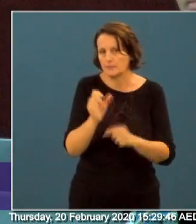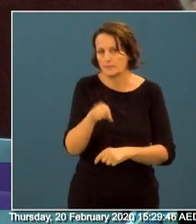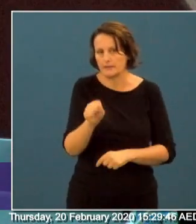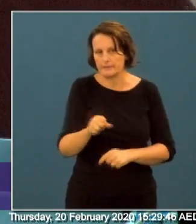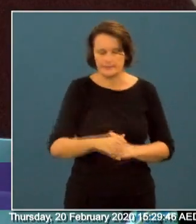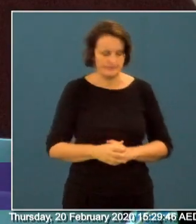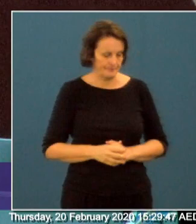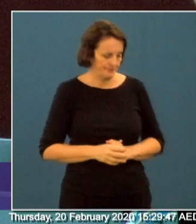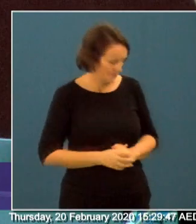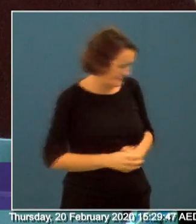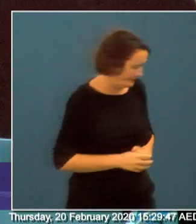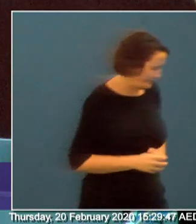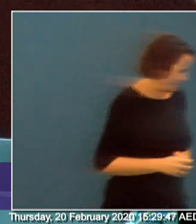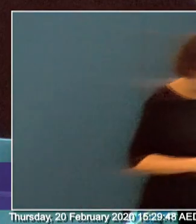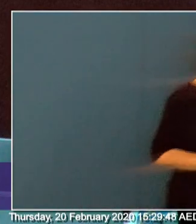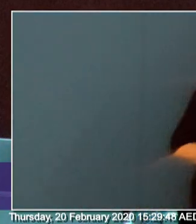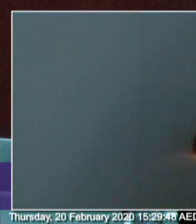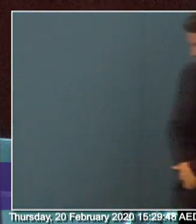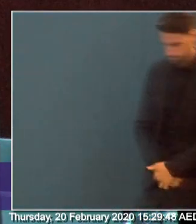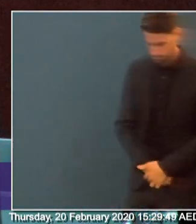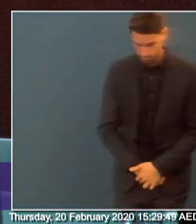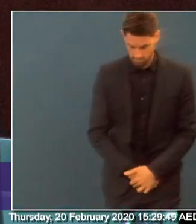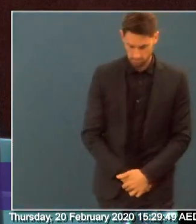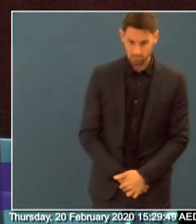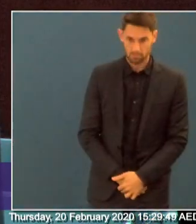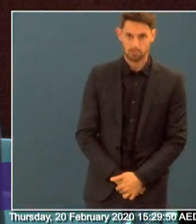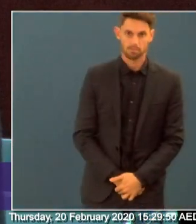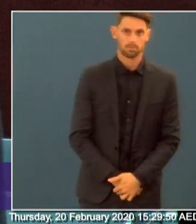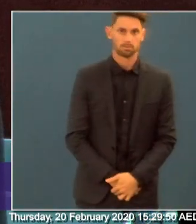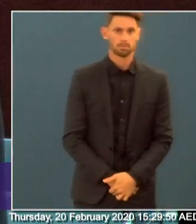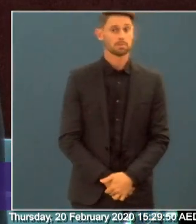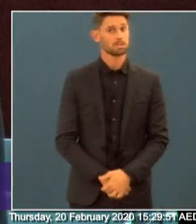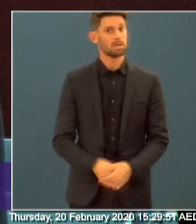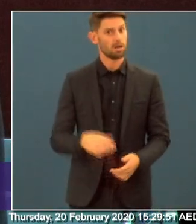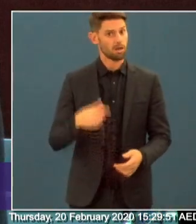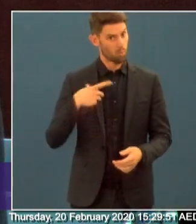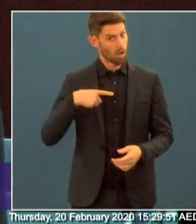And is that solely attributable to this idea of